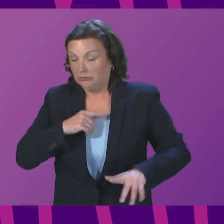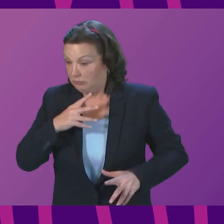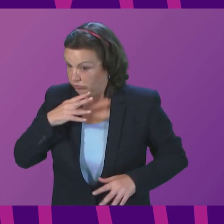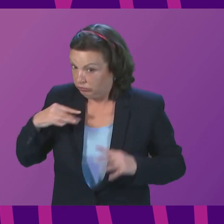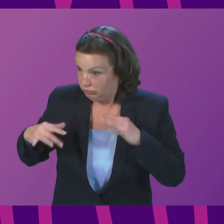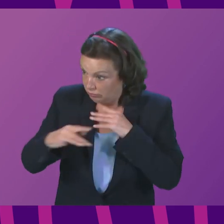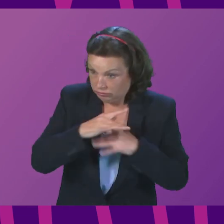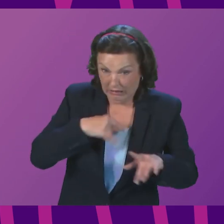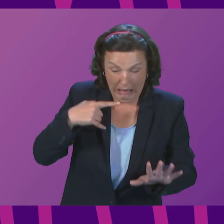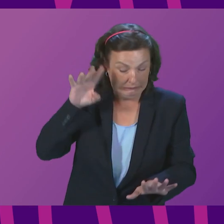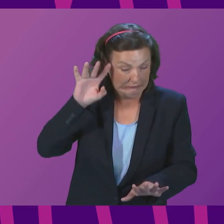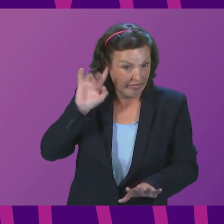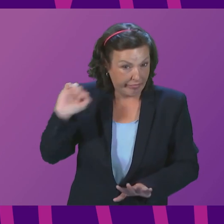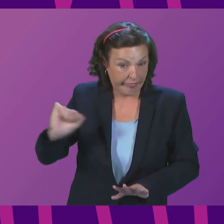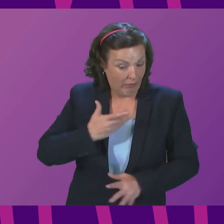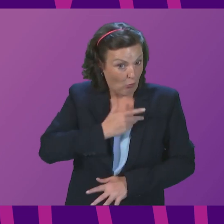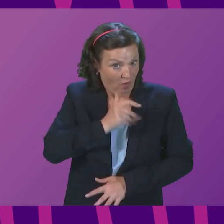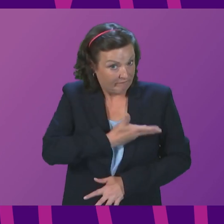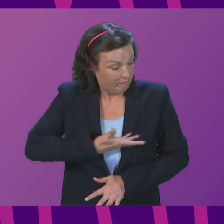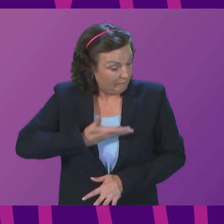I am not surprised that they are so deeply uncomfortable.